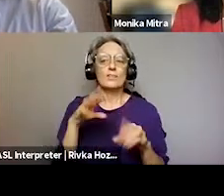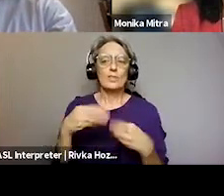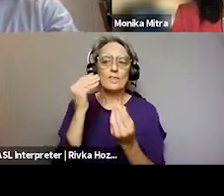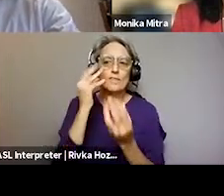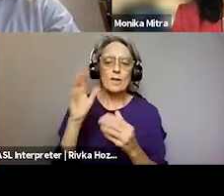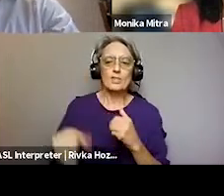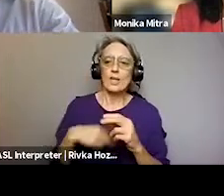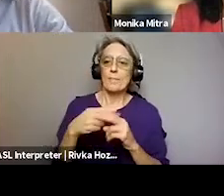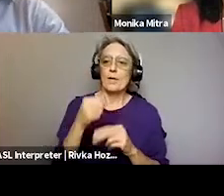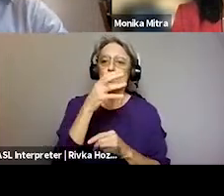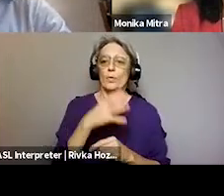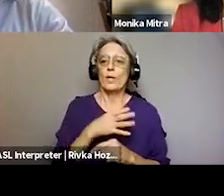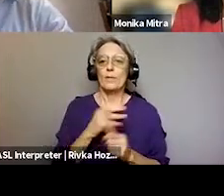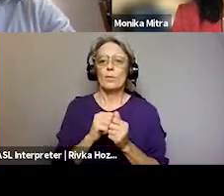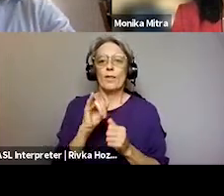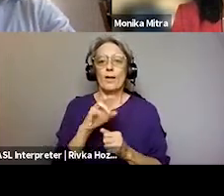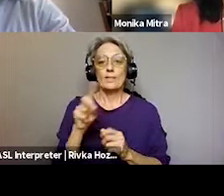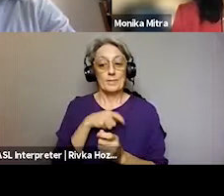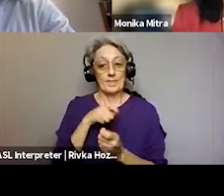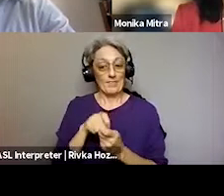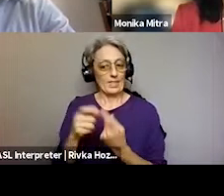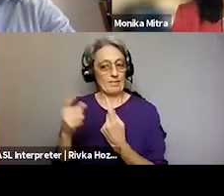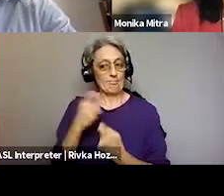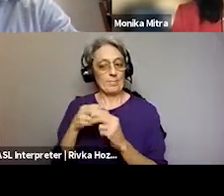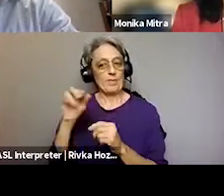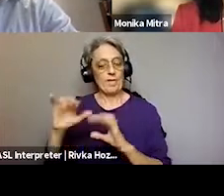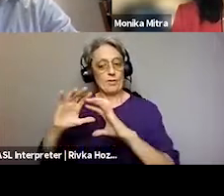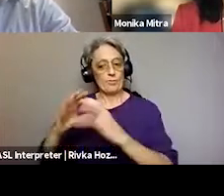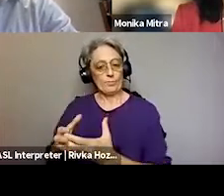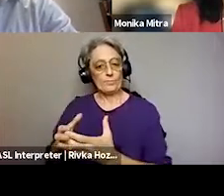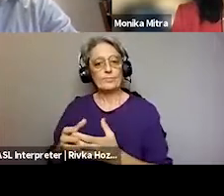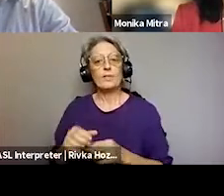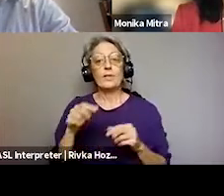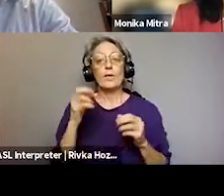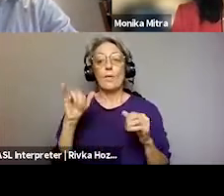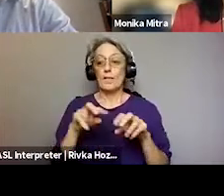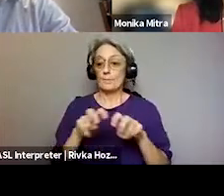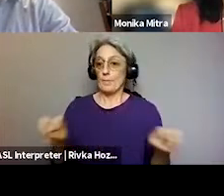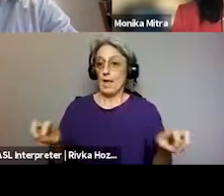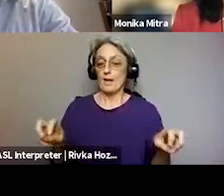women with IDD specifically. So I think this panel hopefully those people are on today and they can